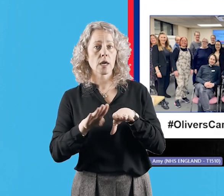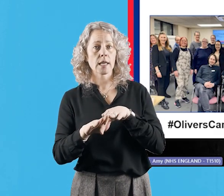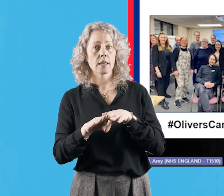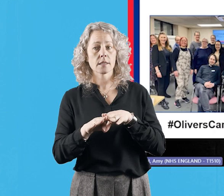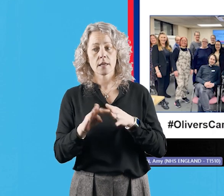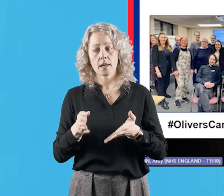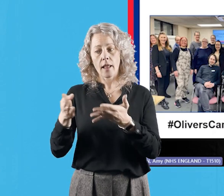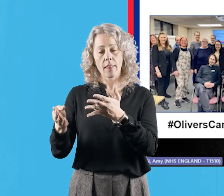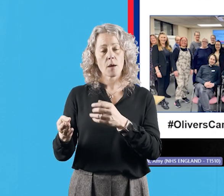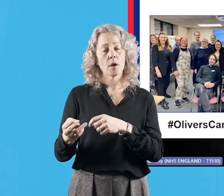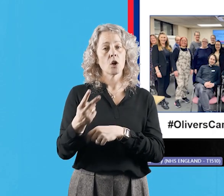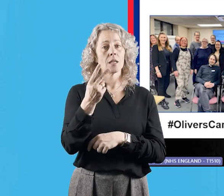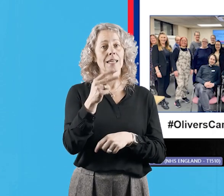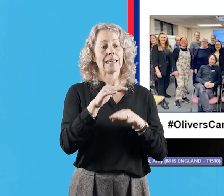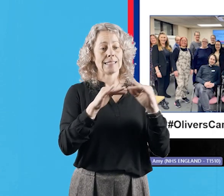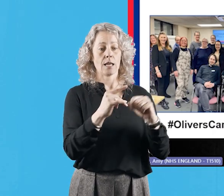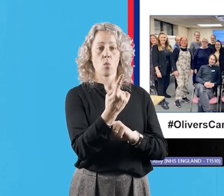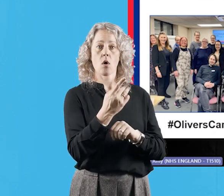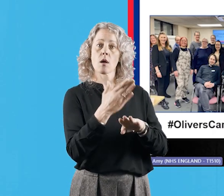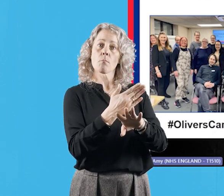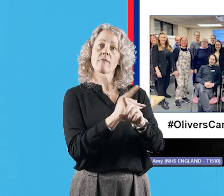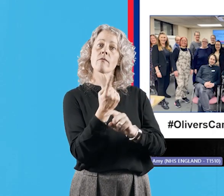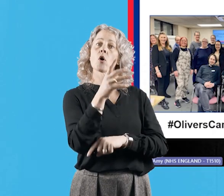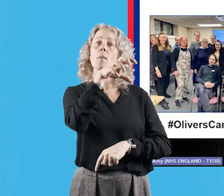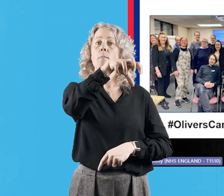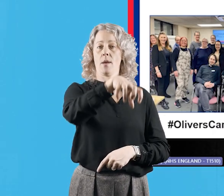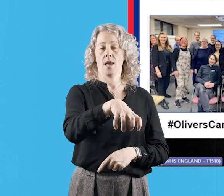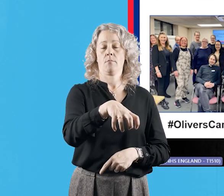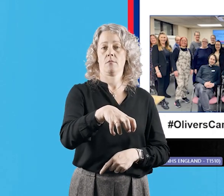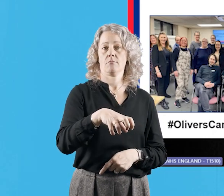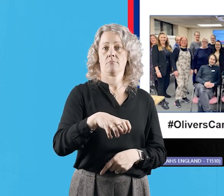tier one before their first placement. That felt like a good